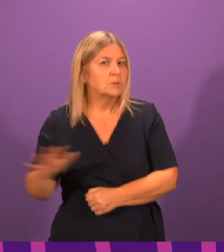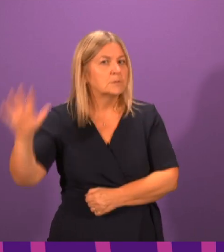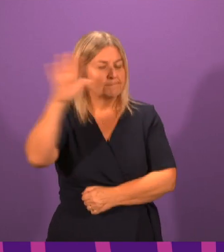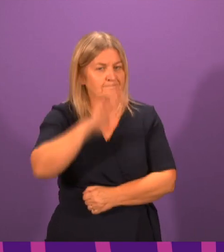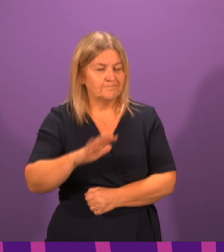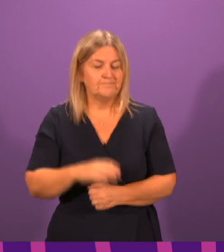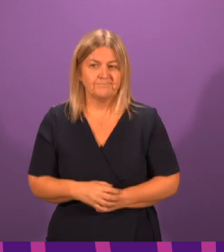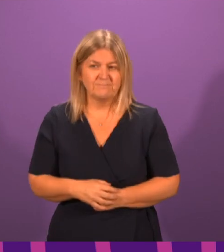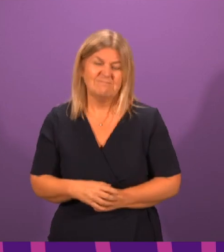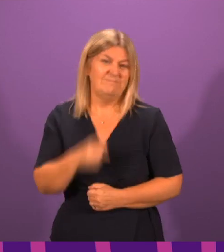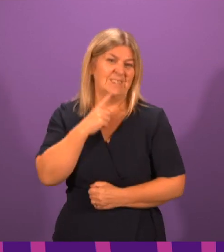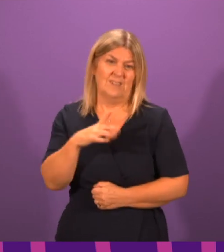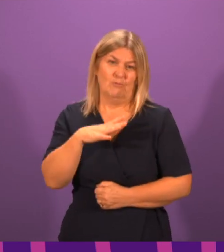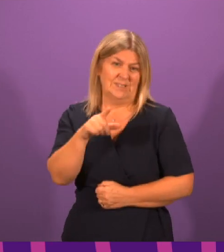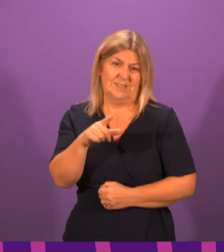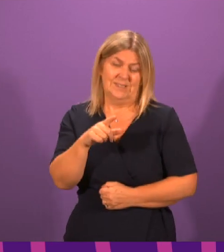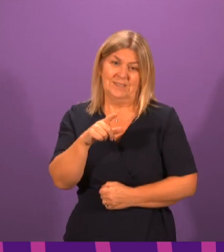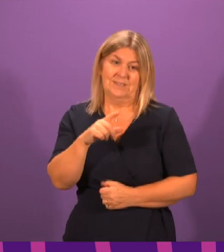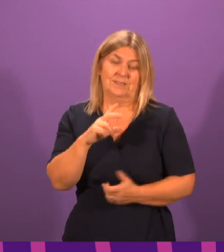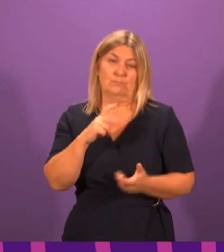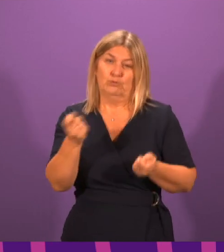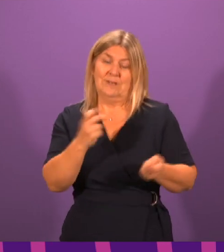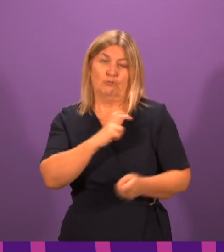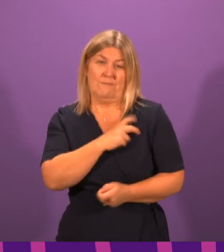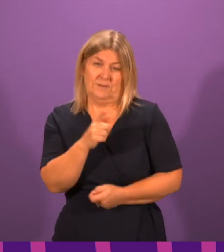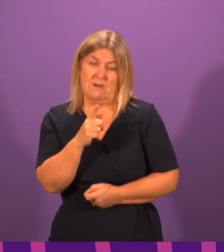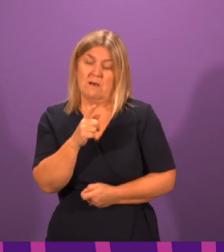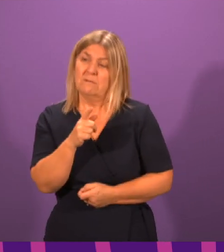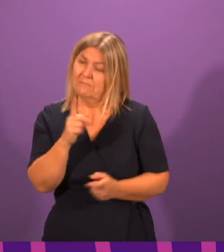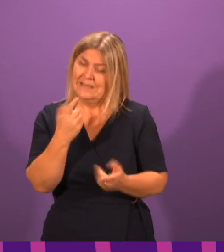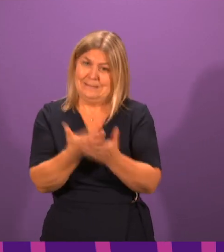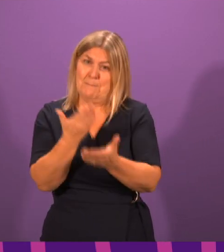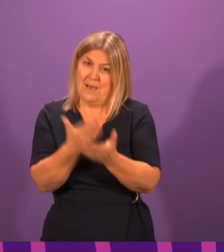I said at the outset that addressing all those demands raises perhaps the most significant demand